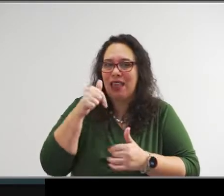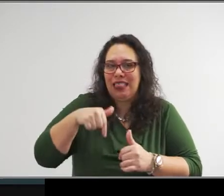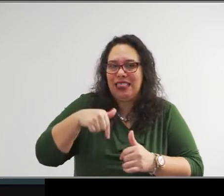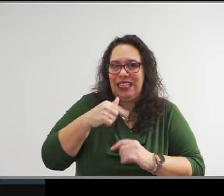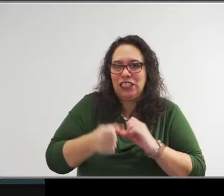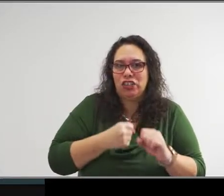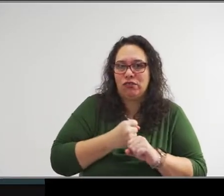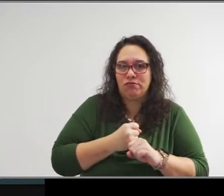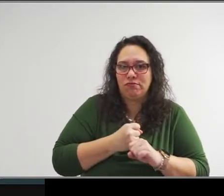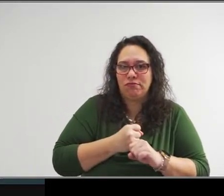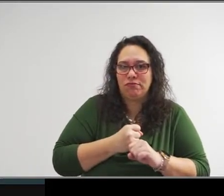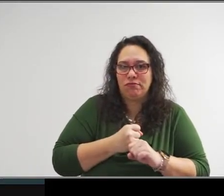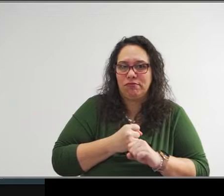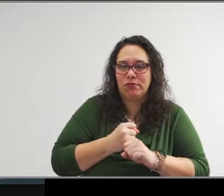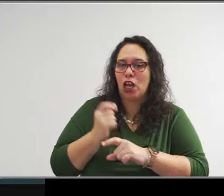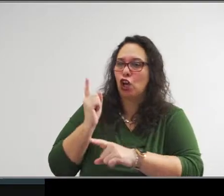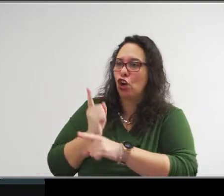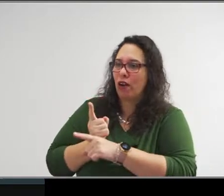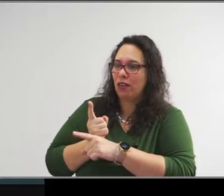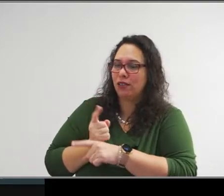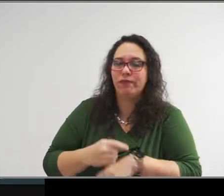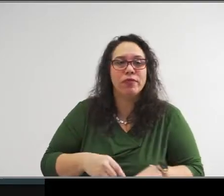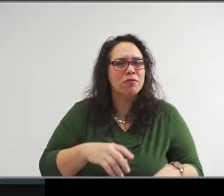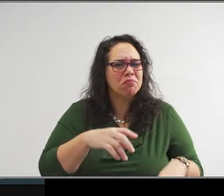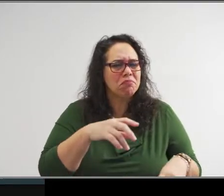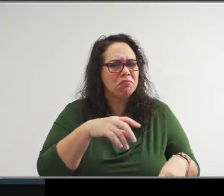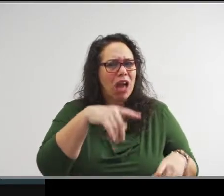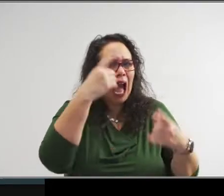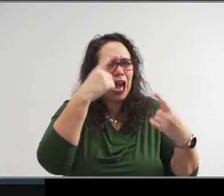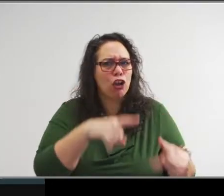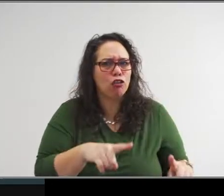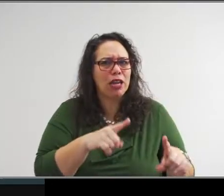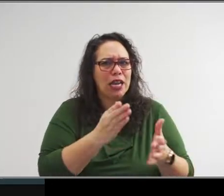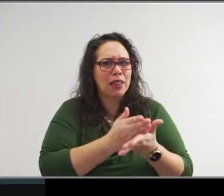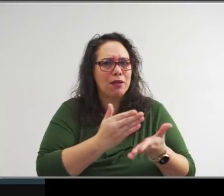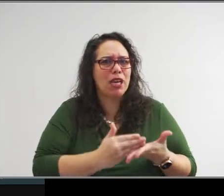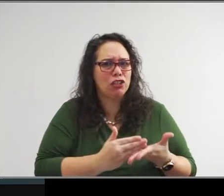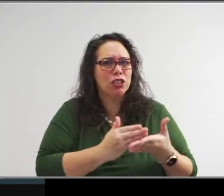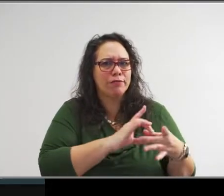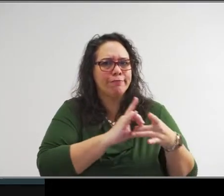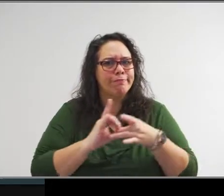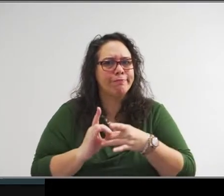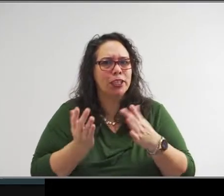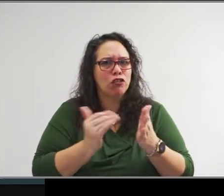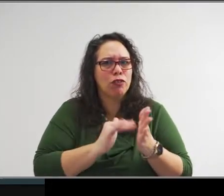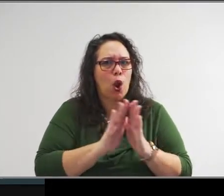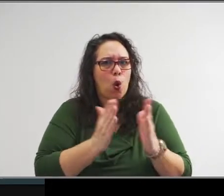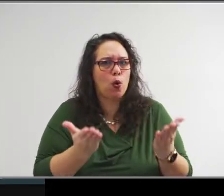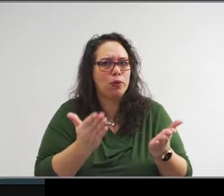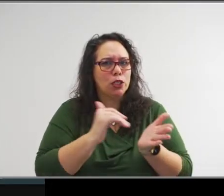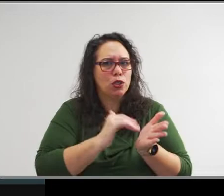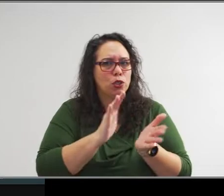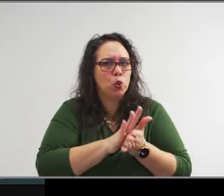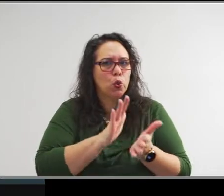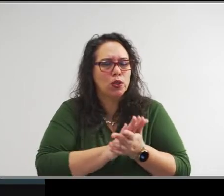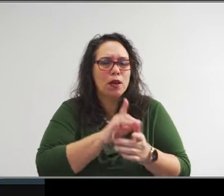Okay, so I agree that the conversation around budget for this year is tied into school reopening but I just wanted to make sure everybody was clear